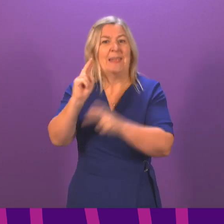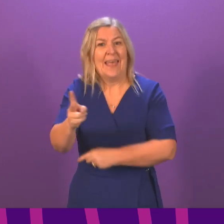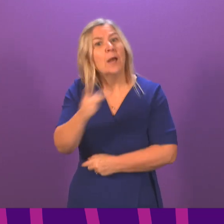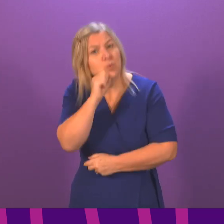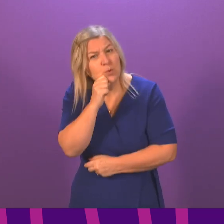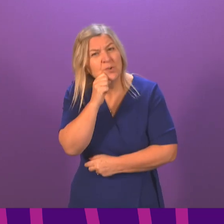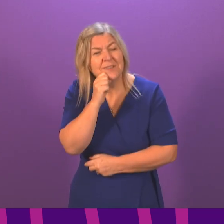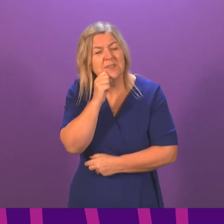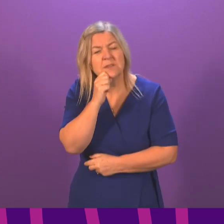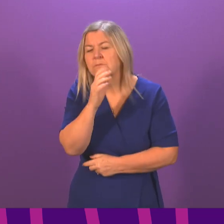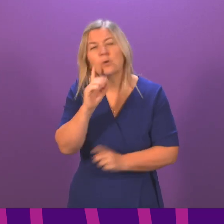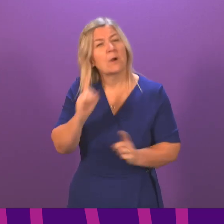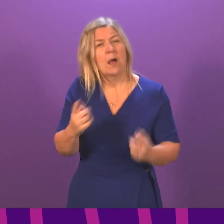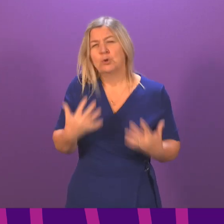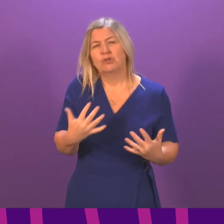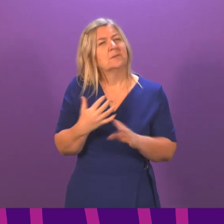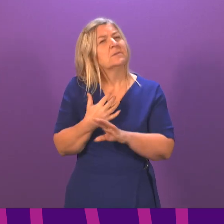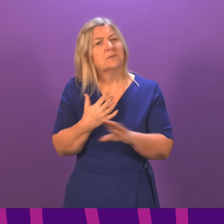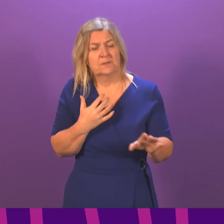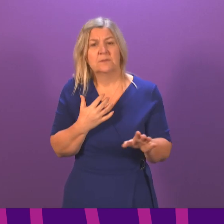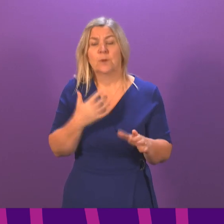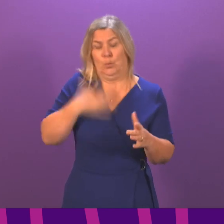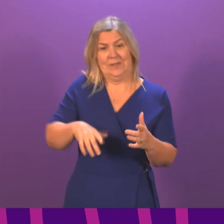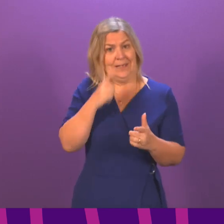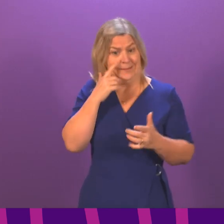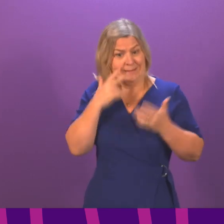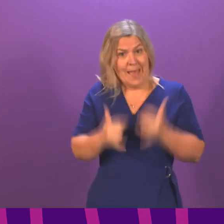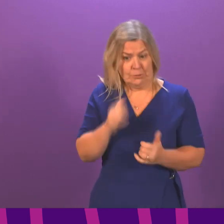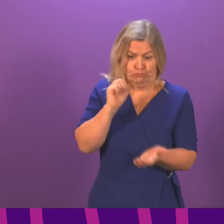We have to be careful to get the situation on testing right. The lateral flow test has